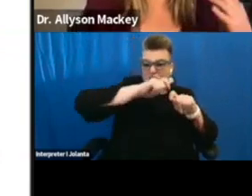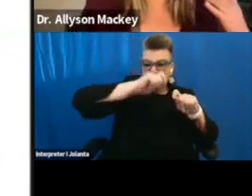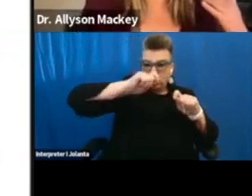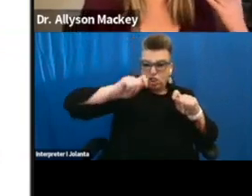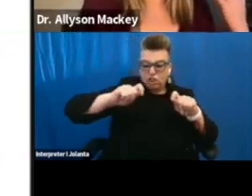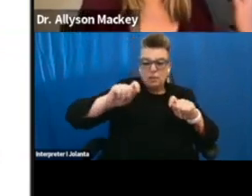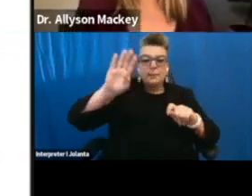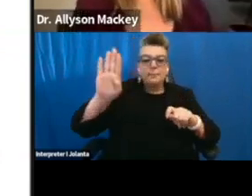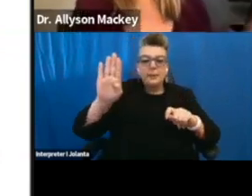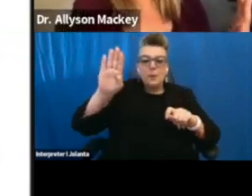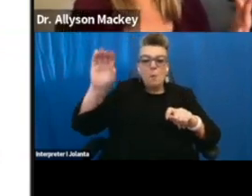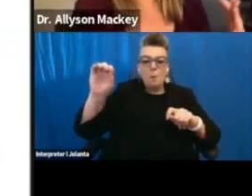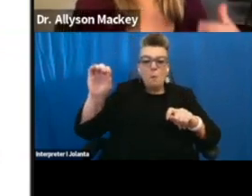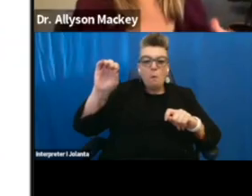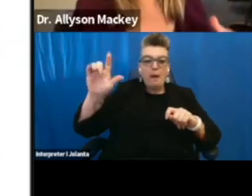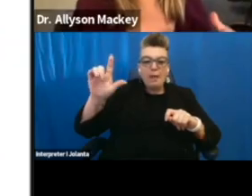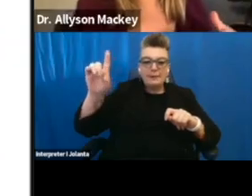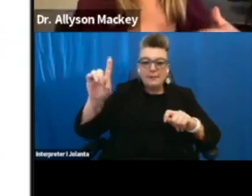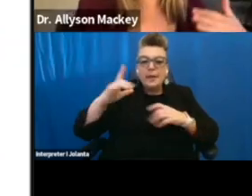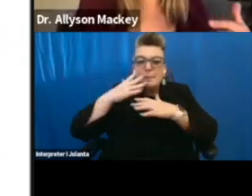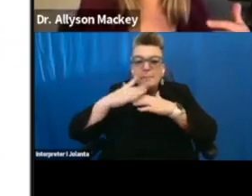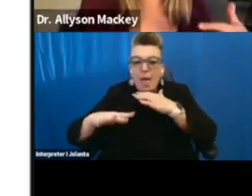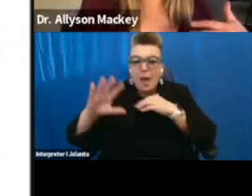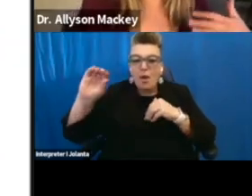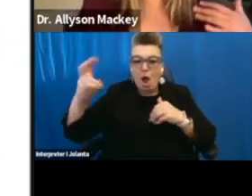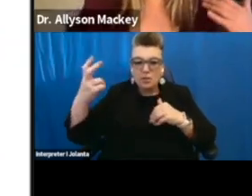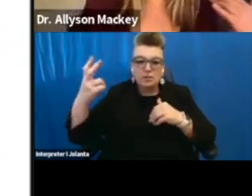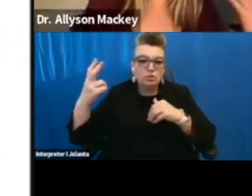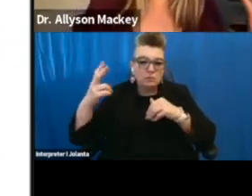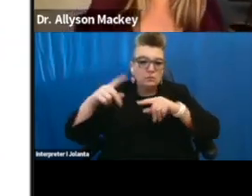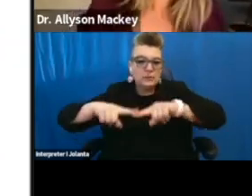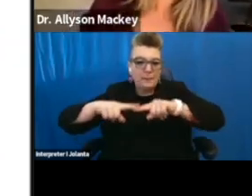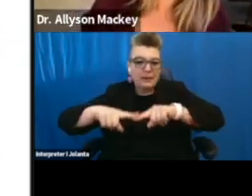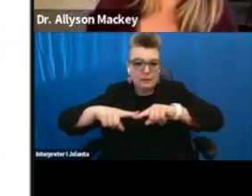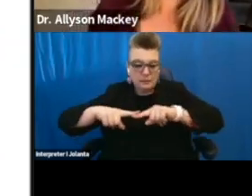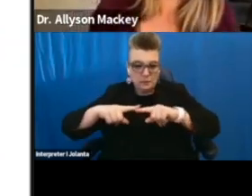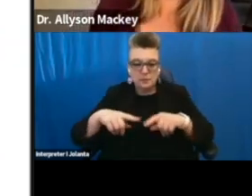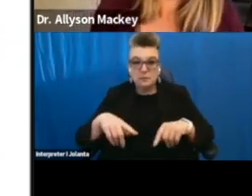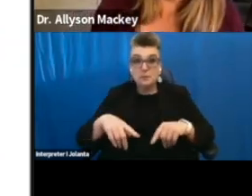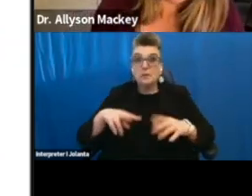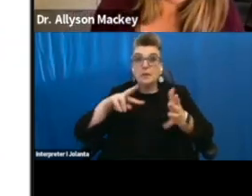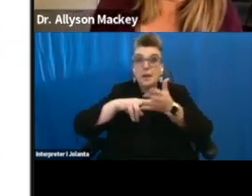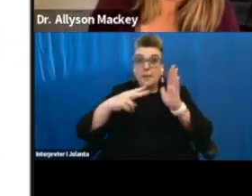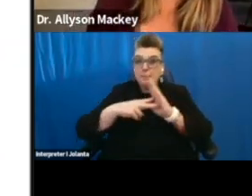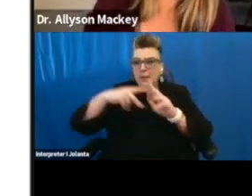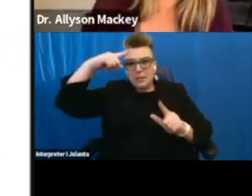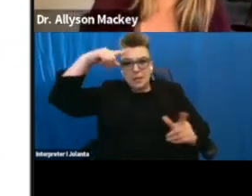so you can multiply the simulated neural activity with the hemodynamic response